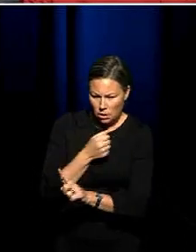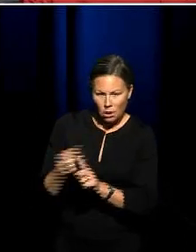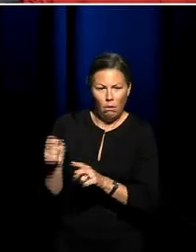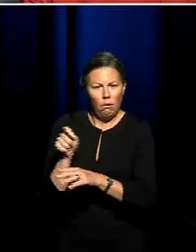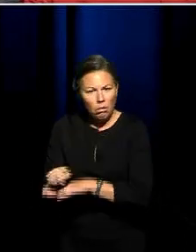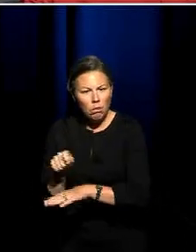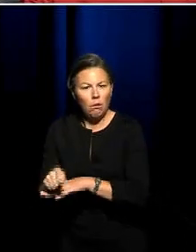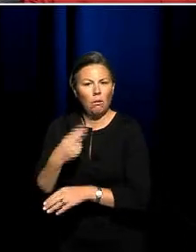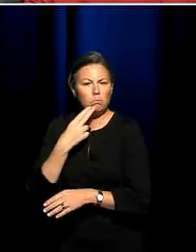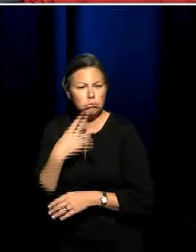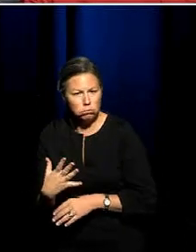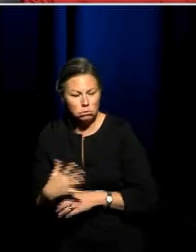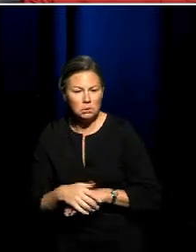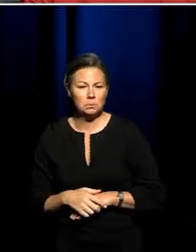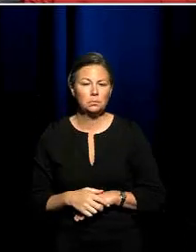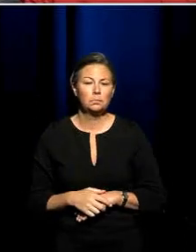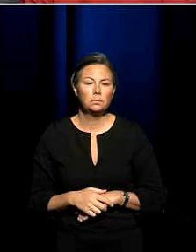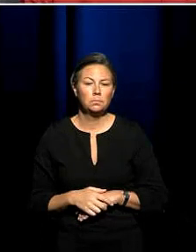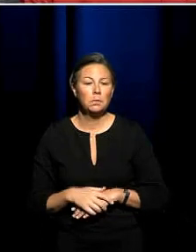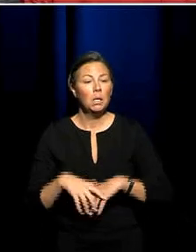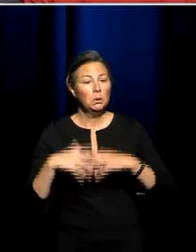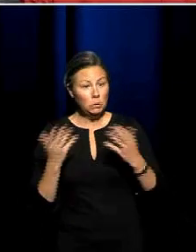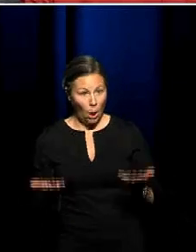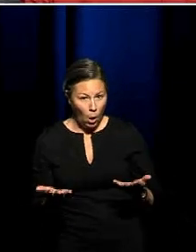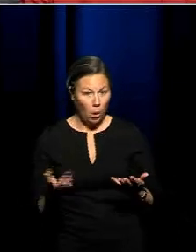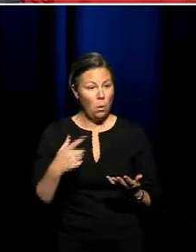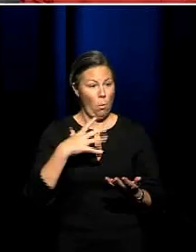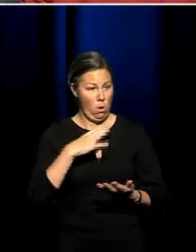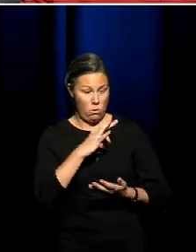the Terms of Reference be drafted in consultation with people with disability,